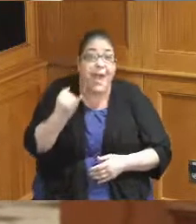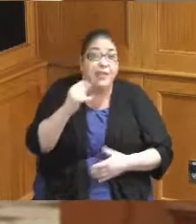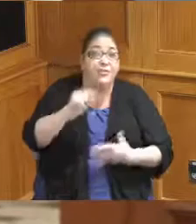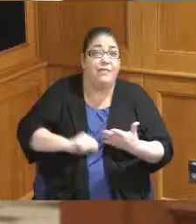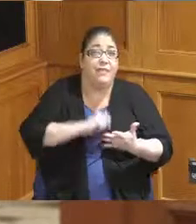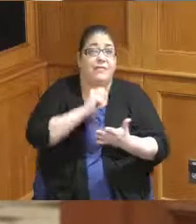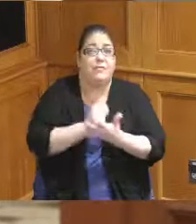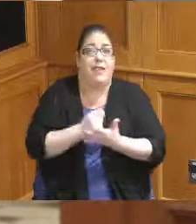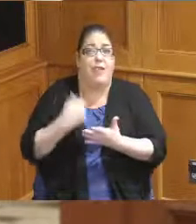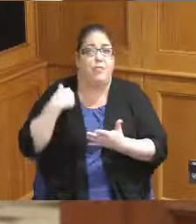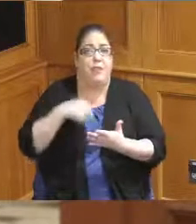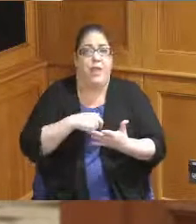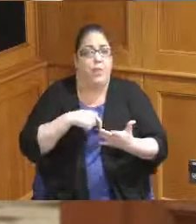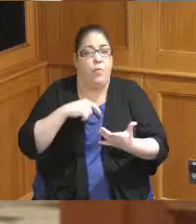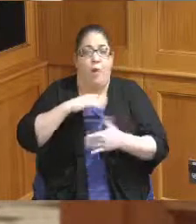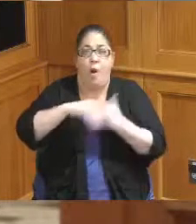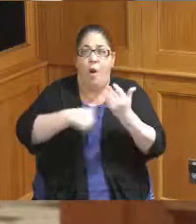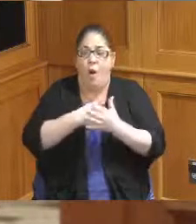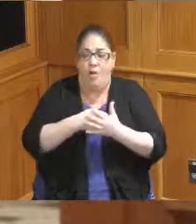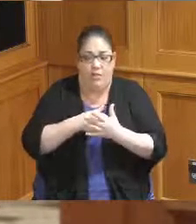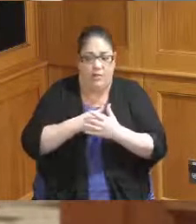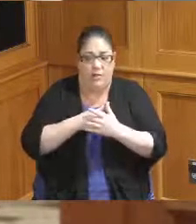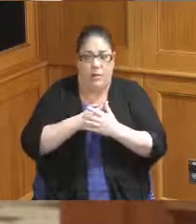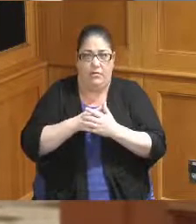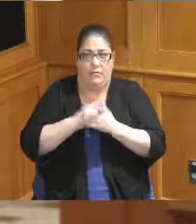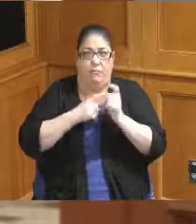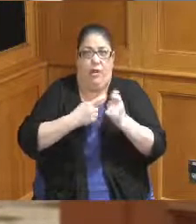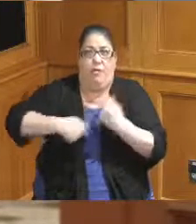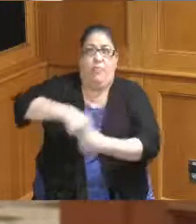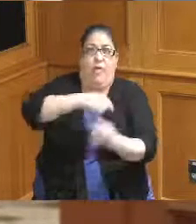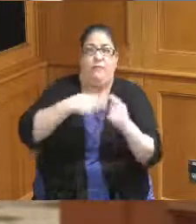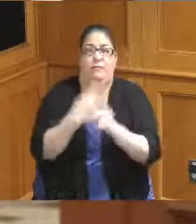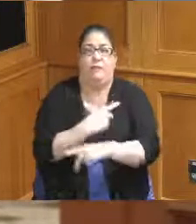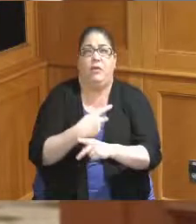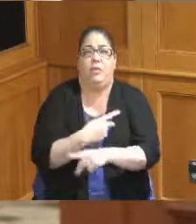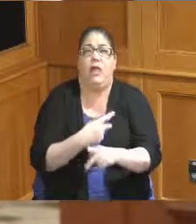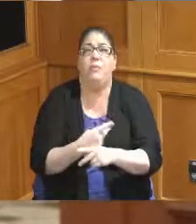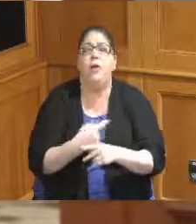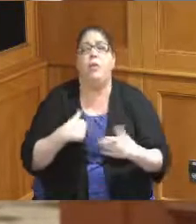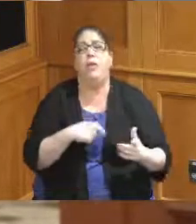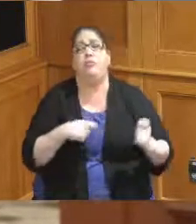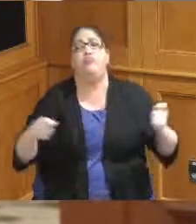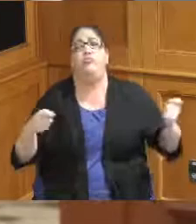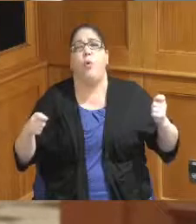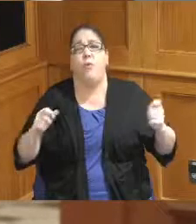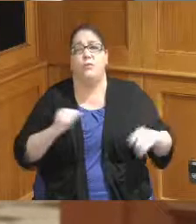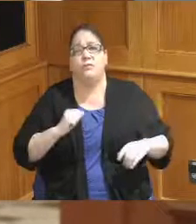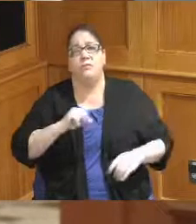it's a very chaotic environment in that it's it's Controlled Chaos because again we have contingency